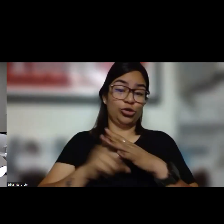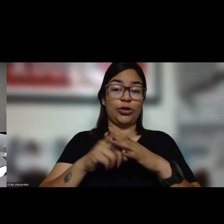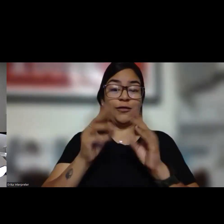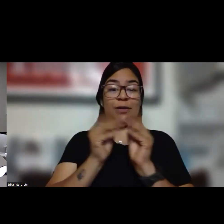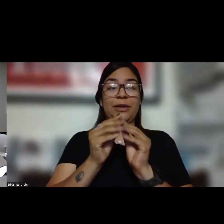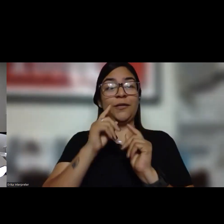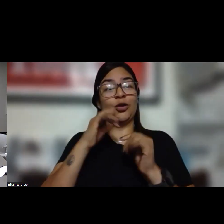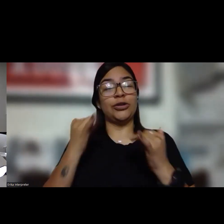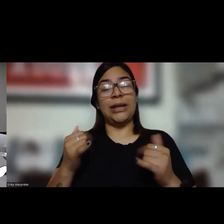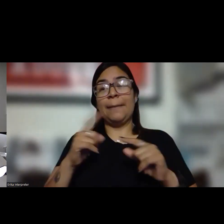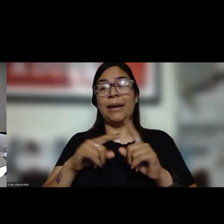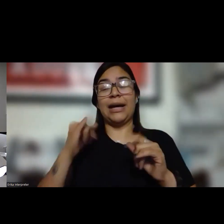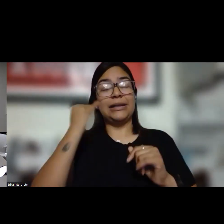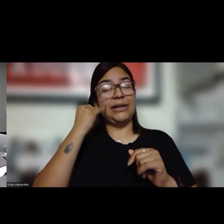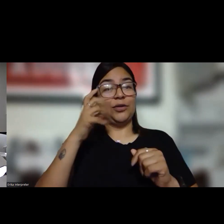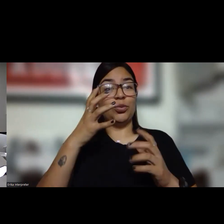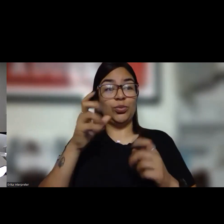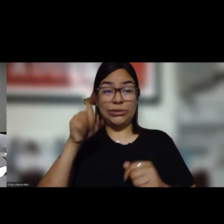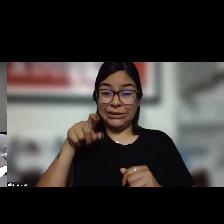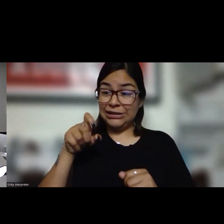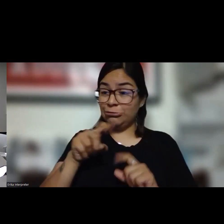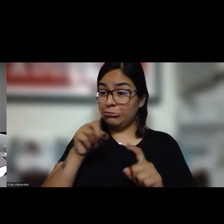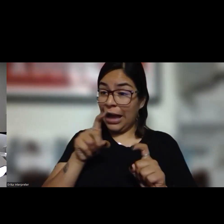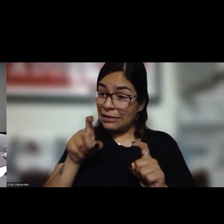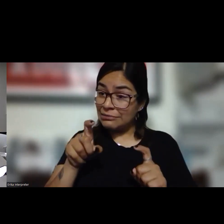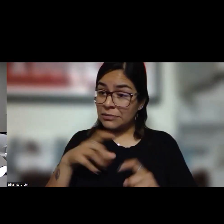anything you want to ask that I can maybe answer that's I'm more than happy to take